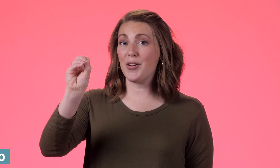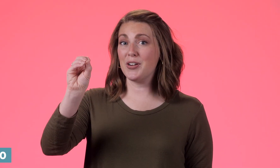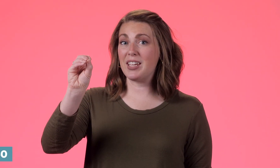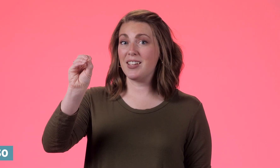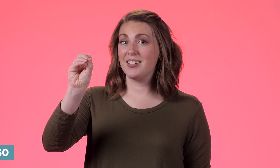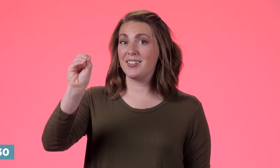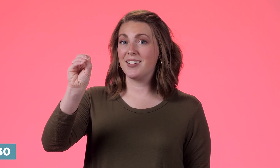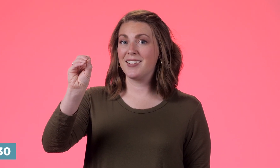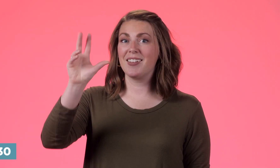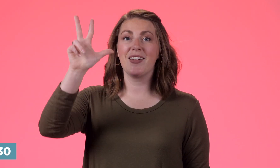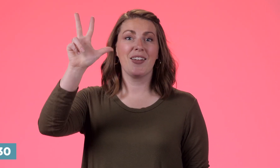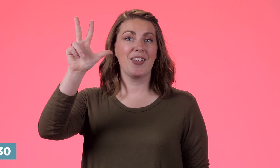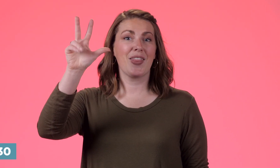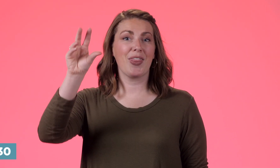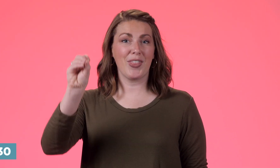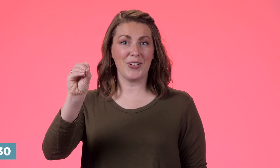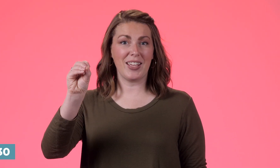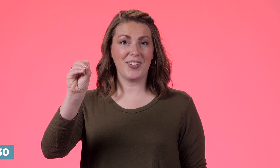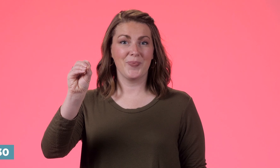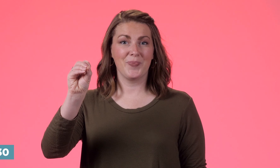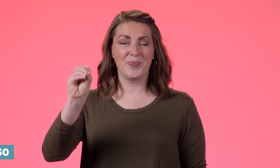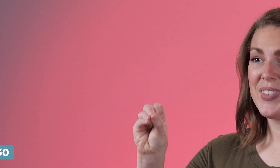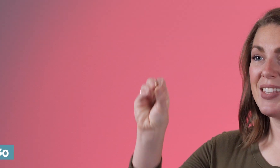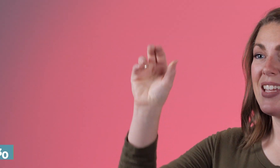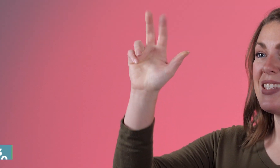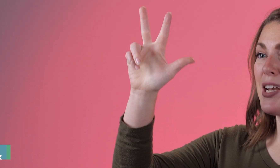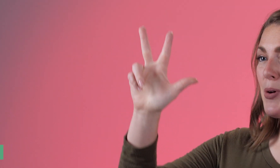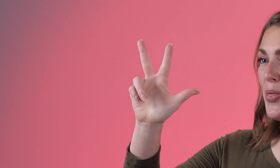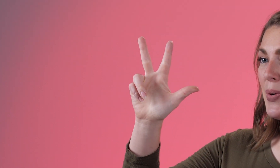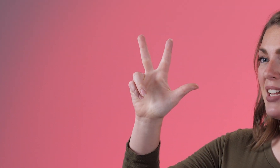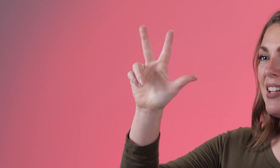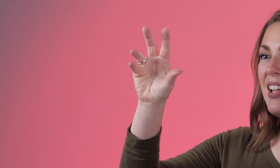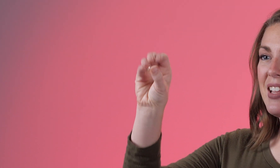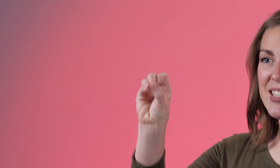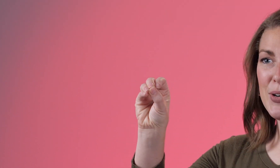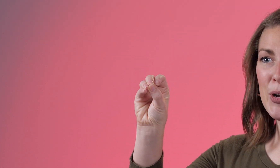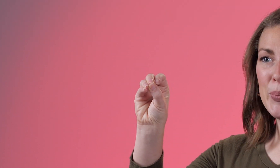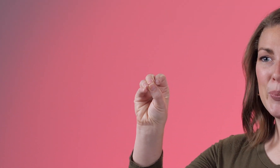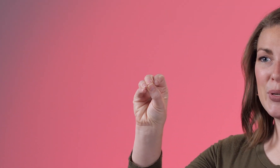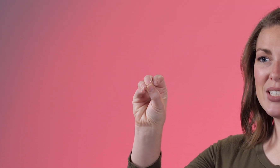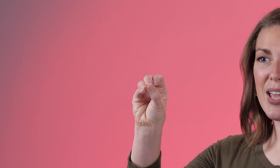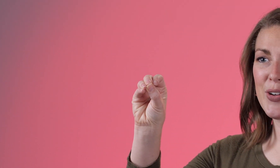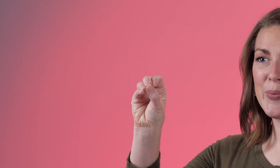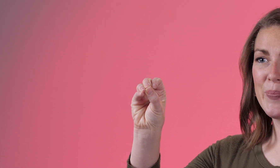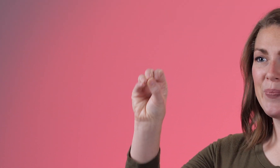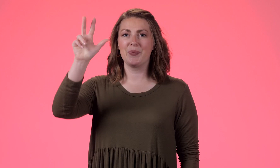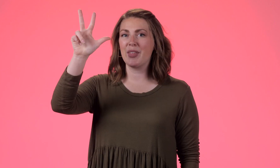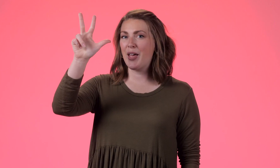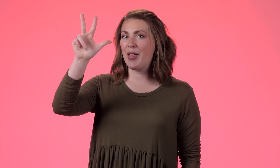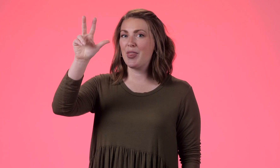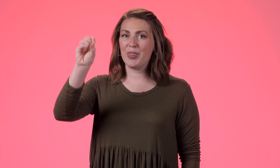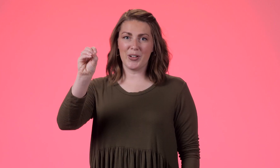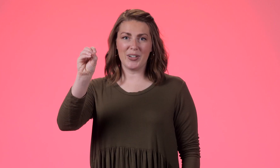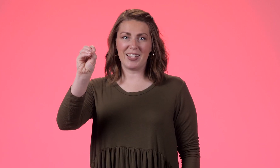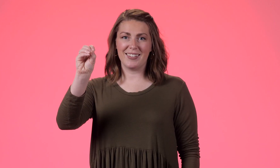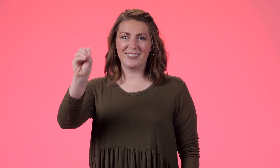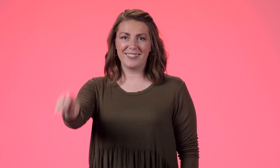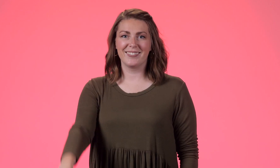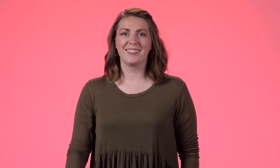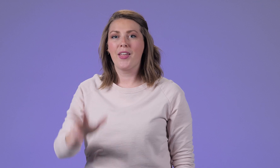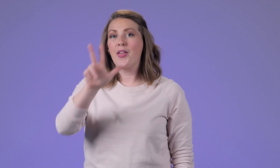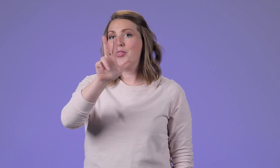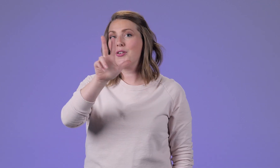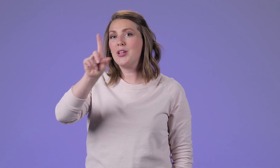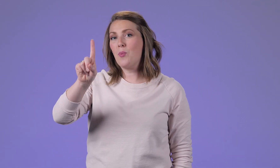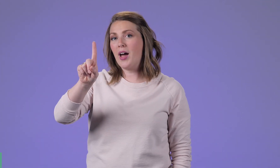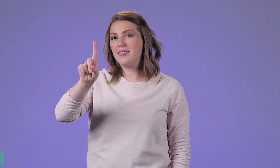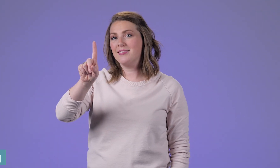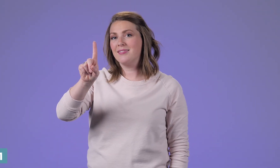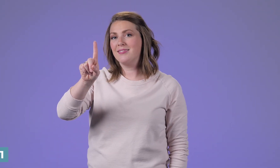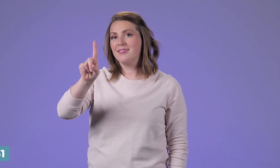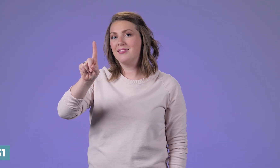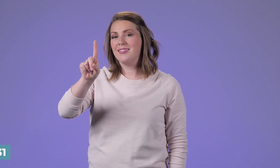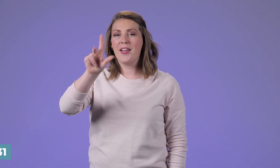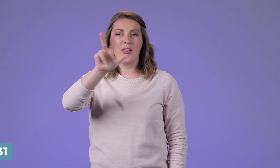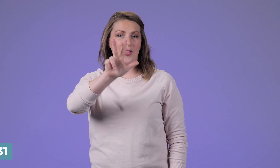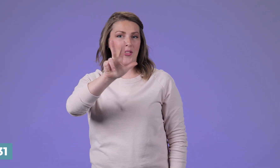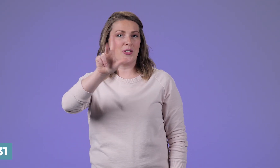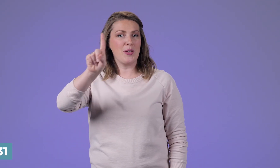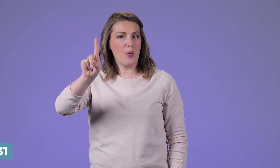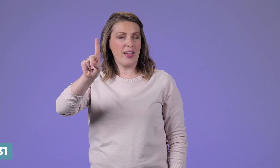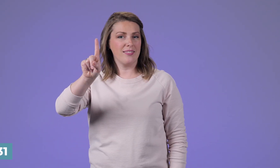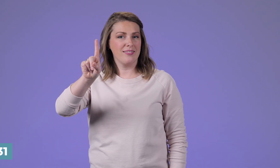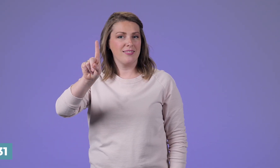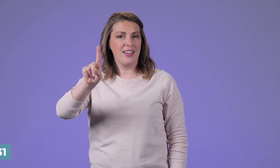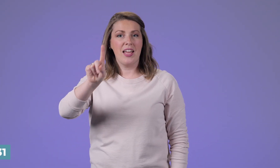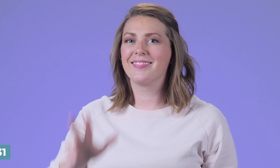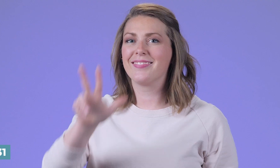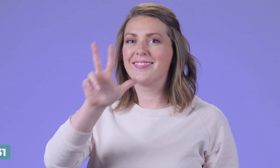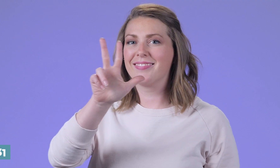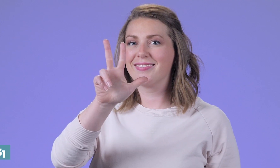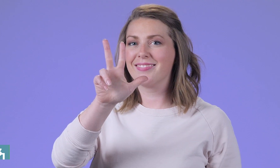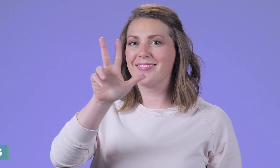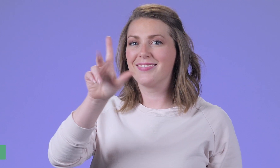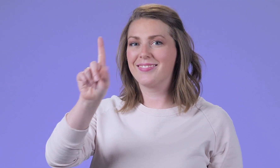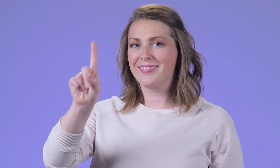'Thirty, 30,' it's the number three and zero put together '30.' 'Thirty-one, 31,' the number three and